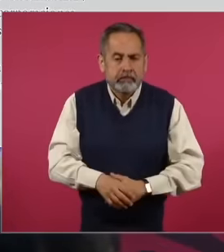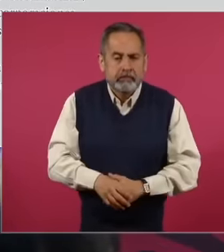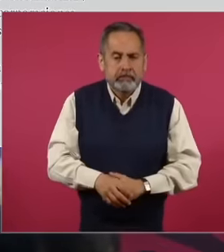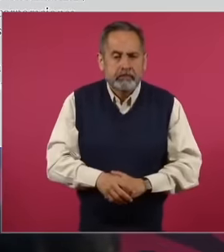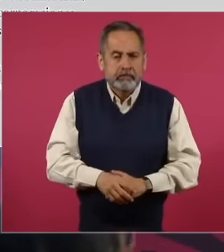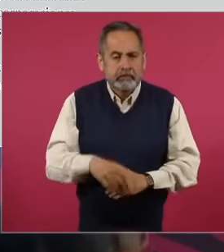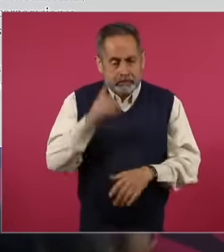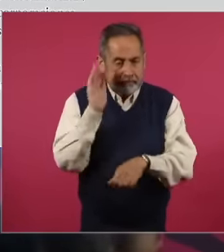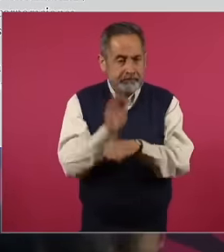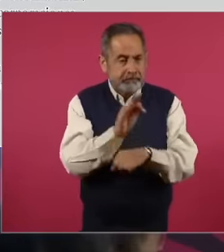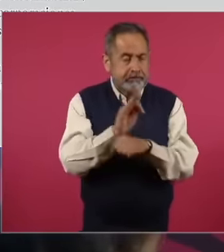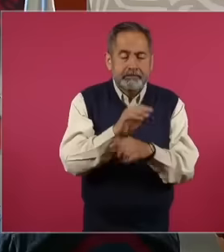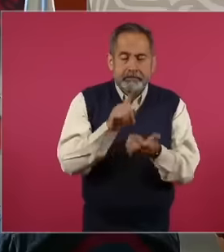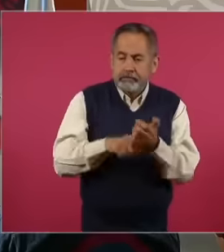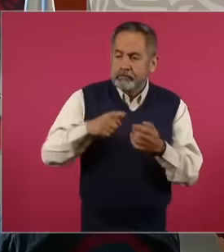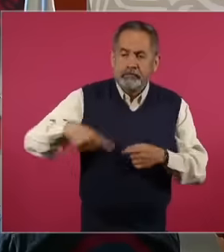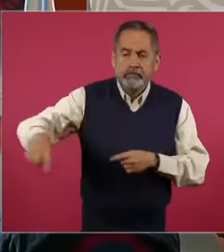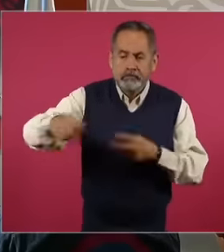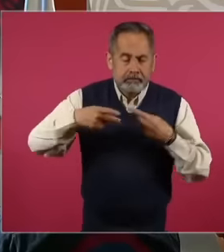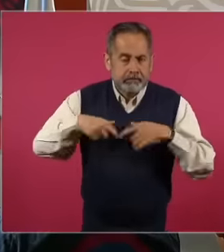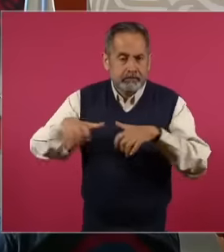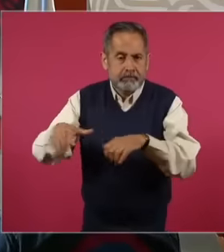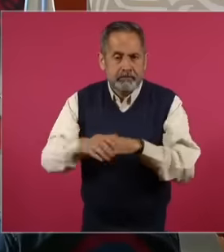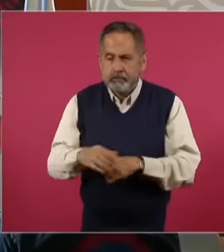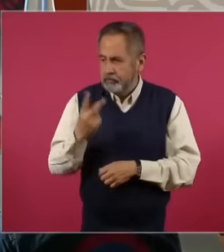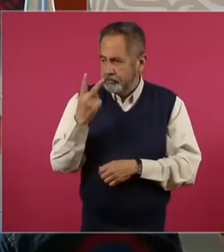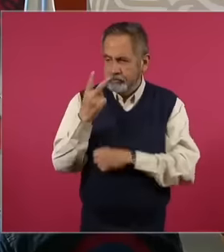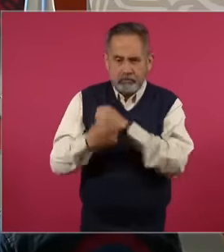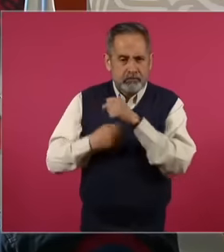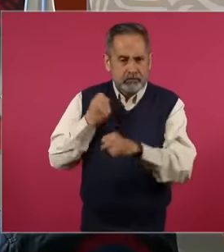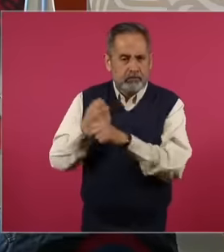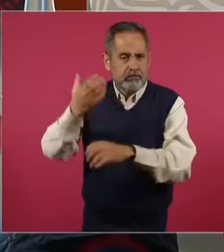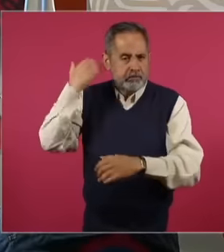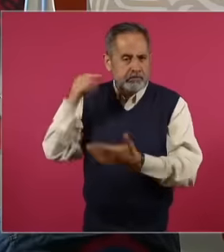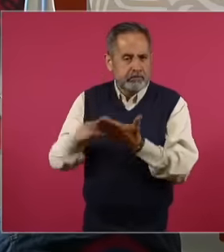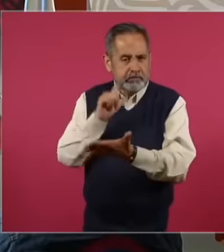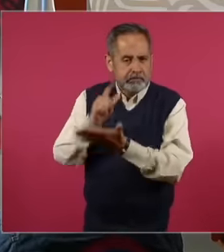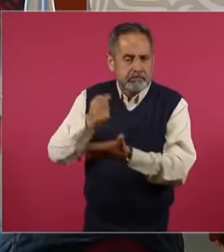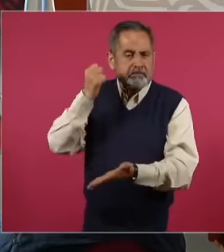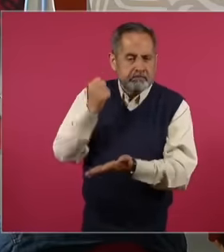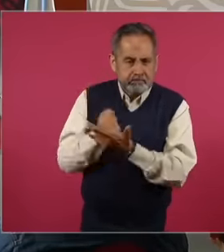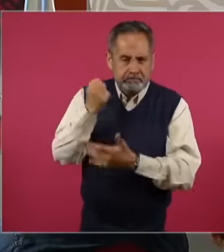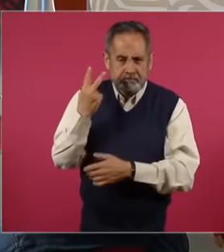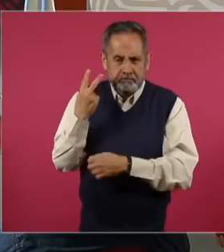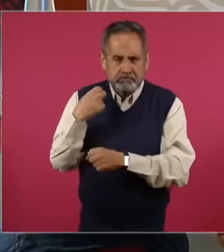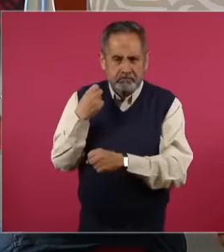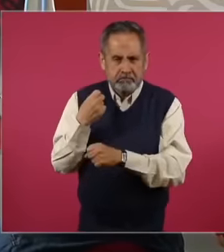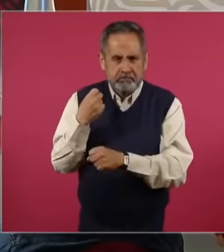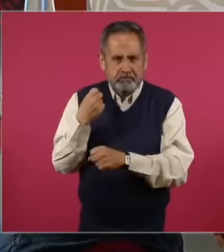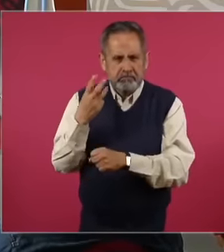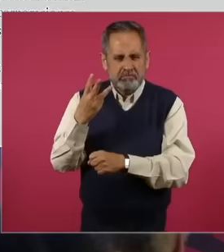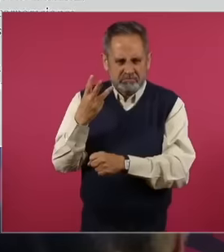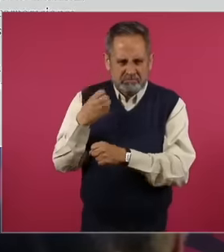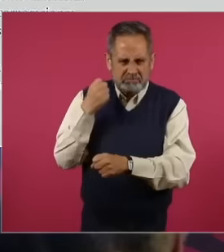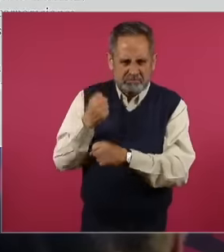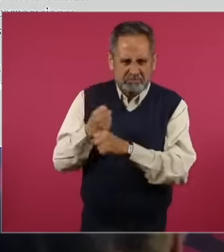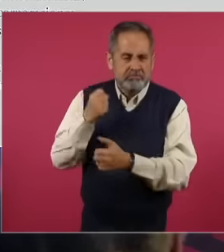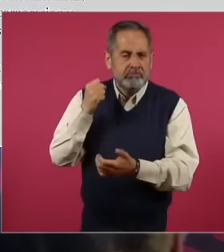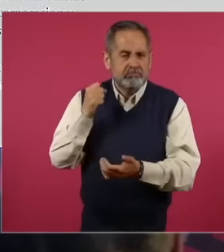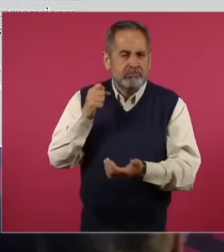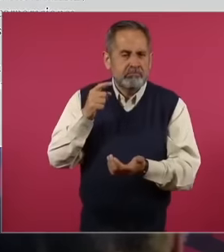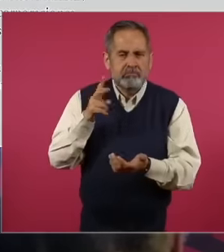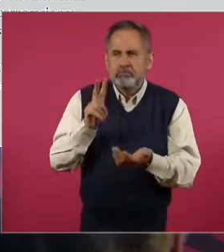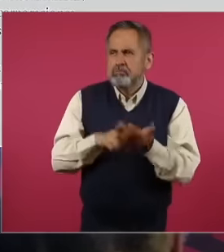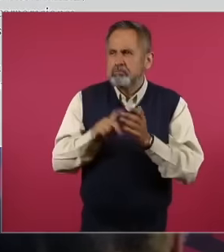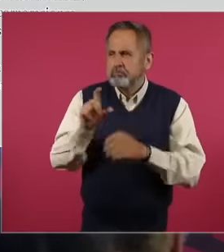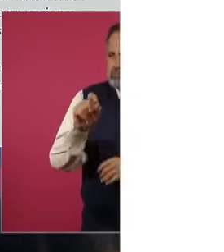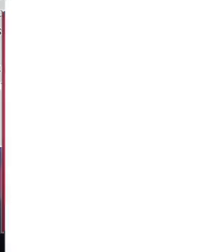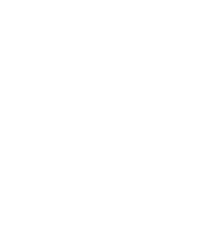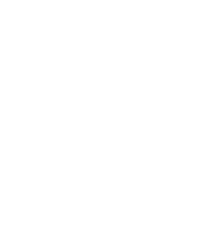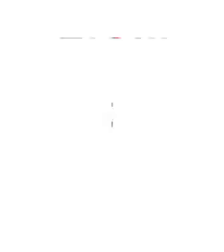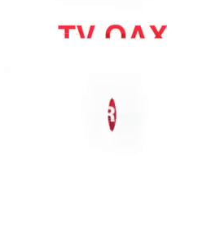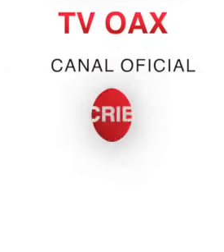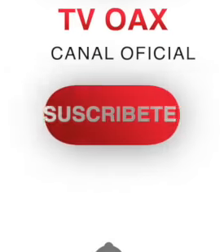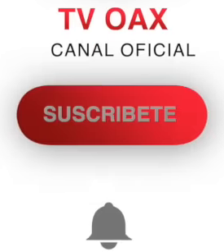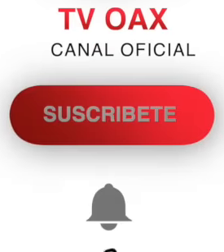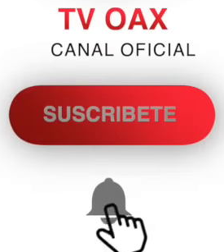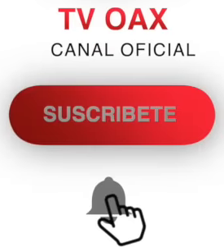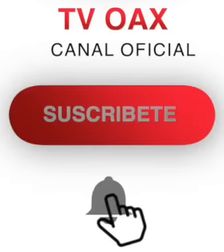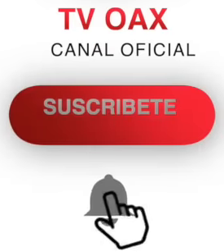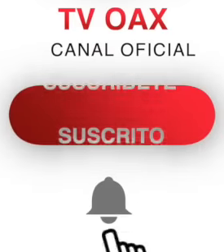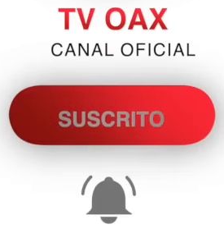of the workers, it has been 2 years since that law was approved. law, I think three were in 20 2020,